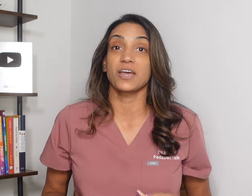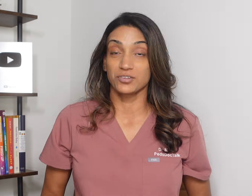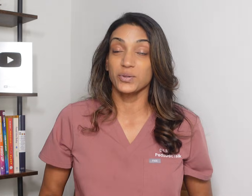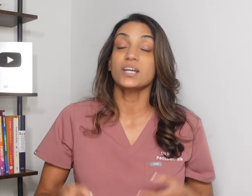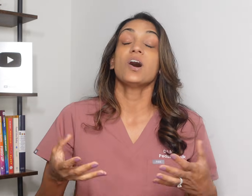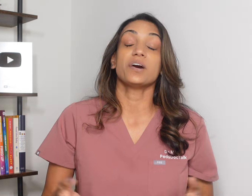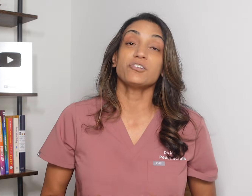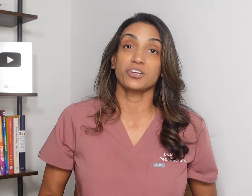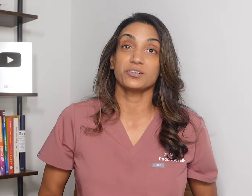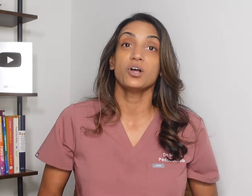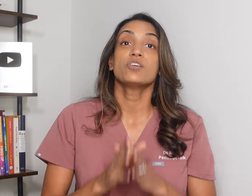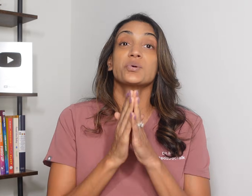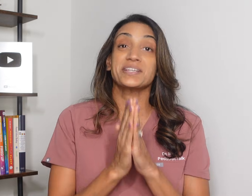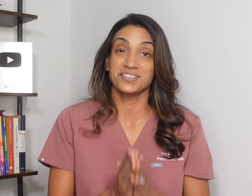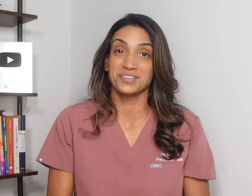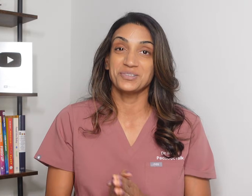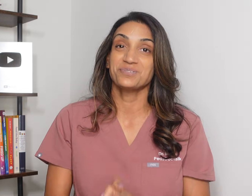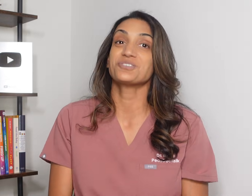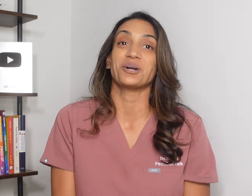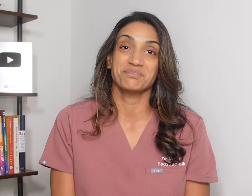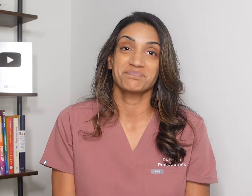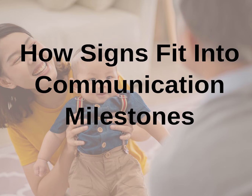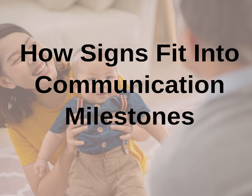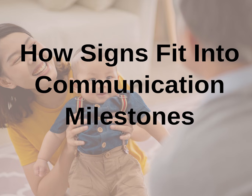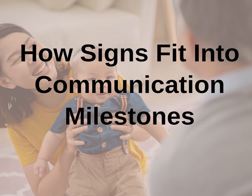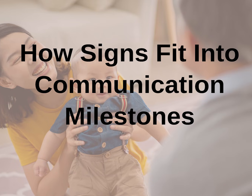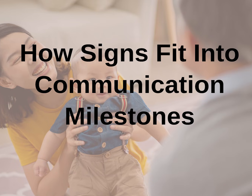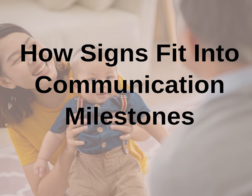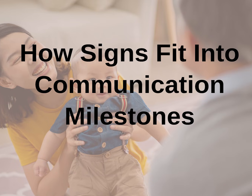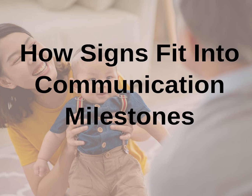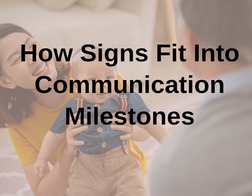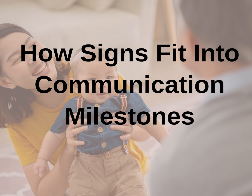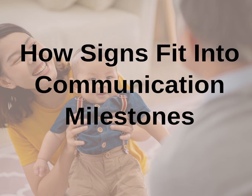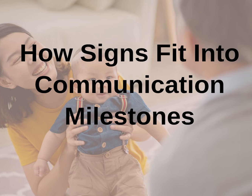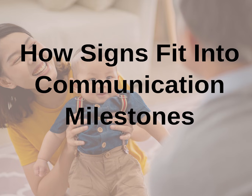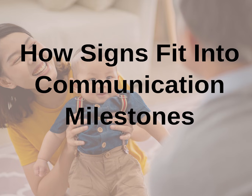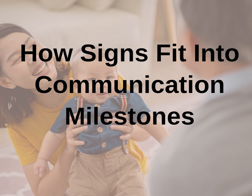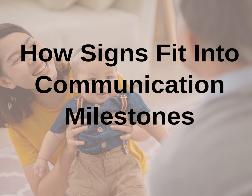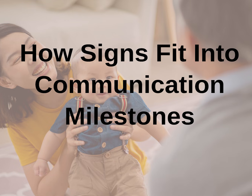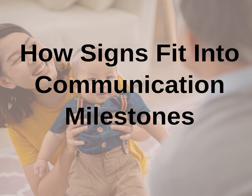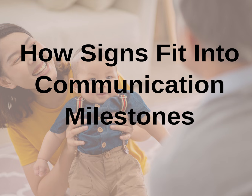every week on this channel, so it can continue to grow. Communication builds in layers.